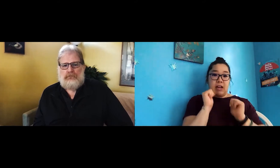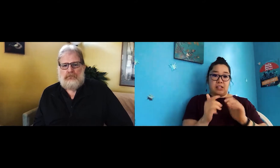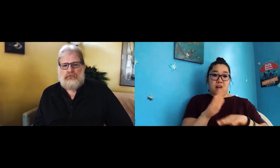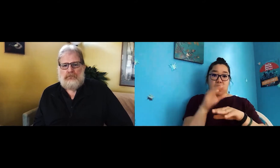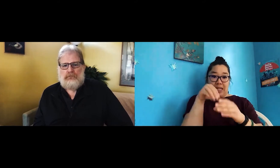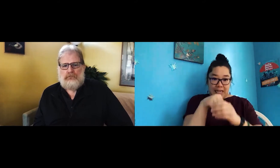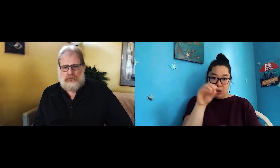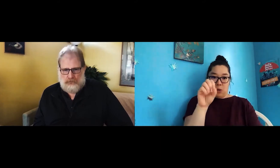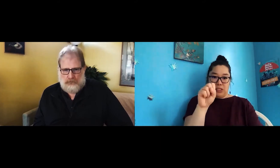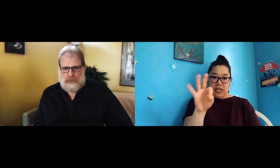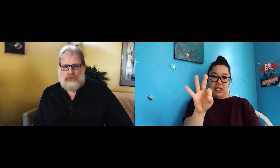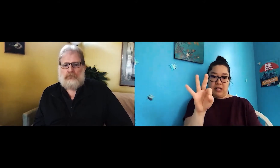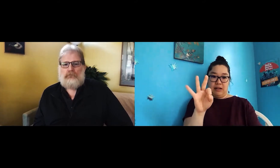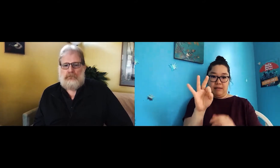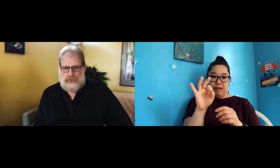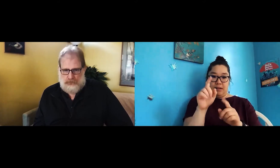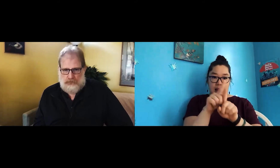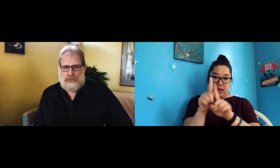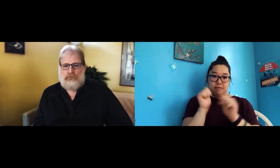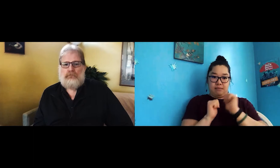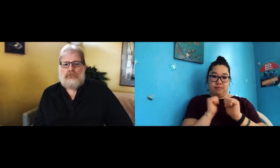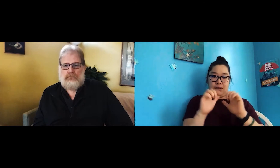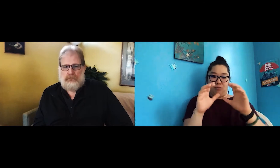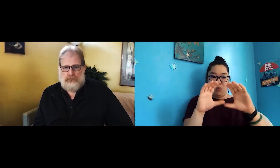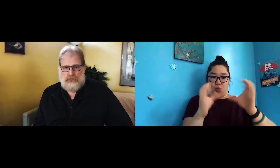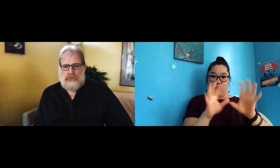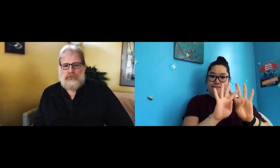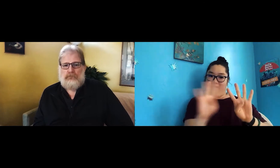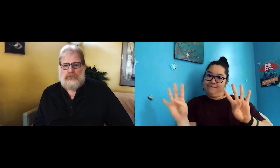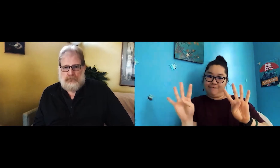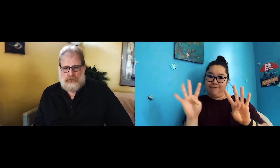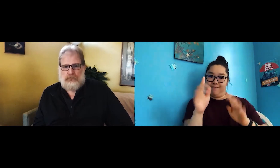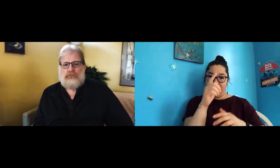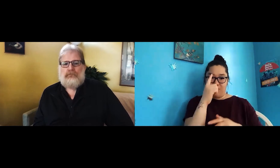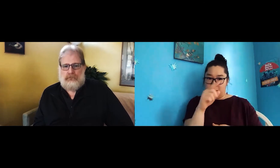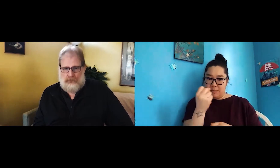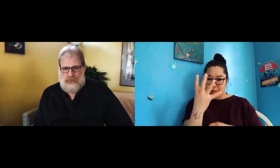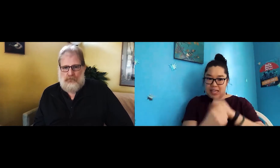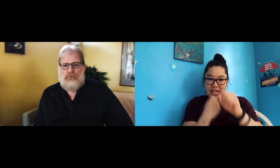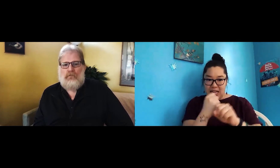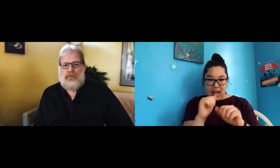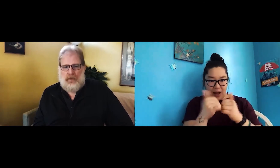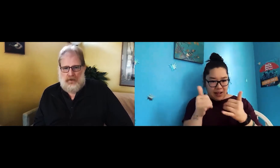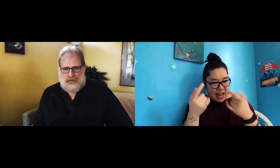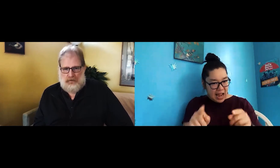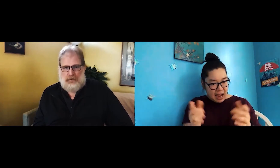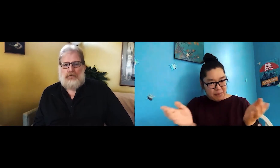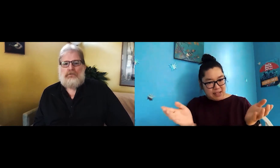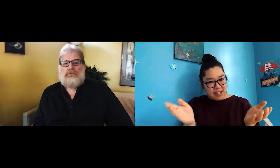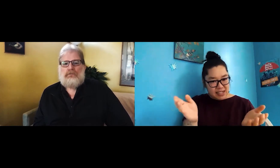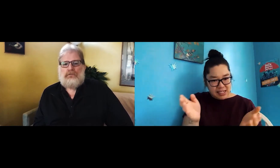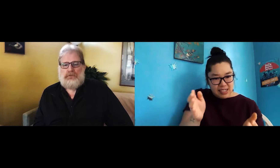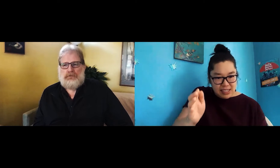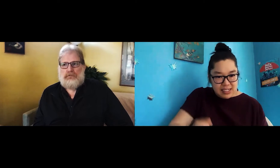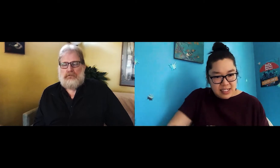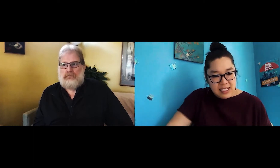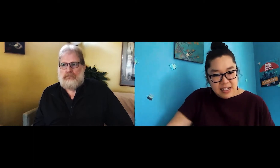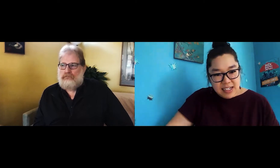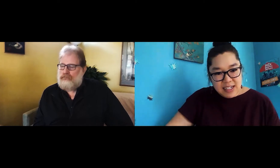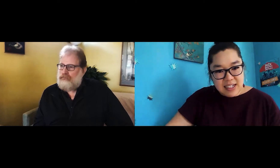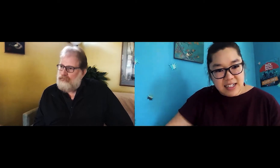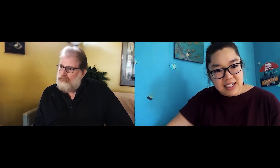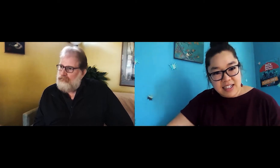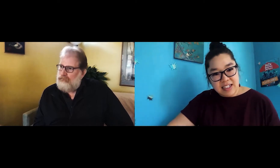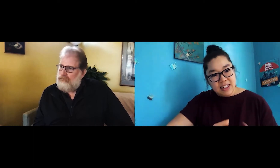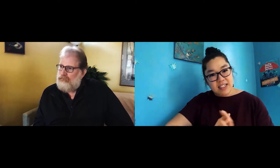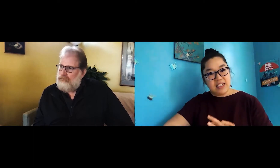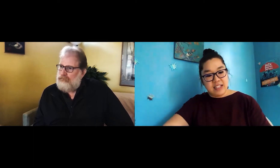actor in the OSF as a bona fide member of the company for many years. How did that happen?